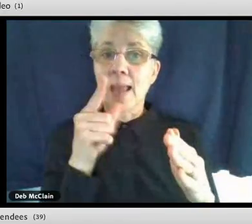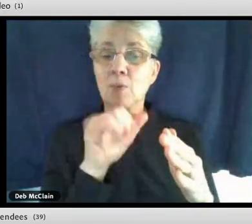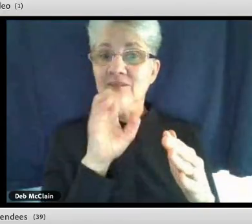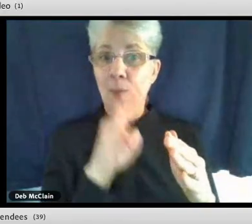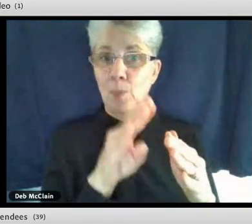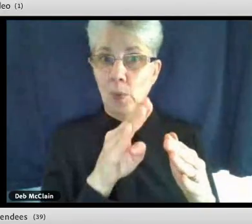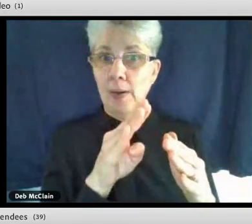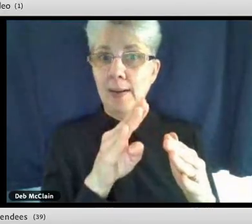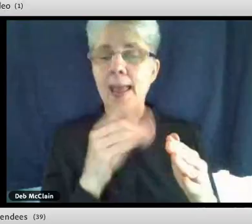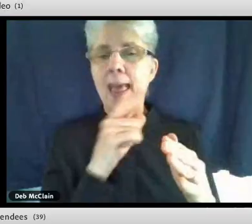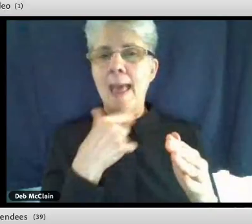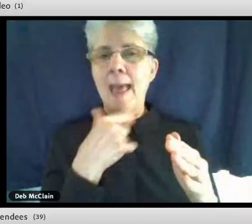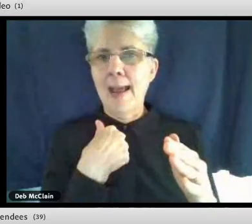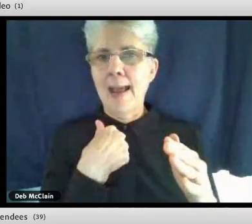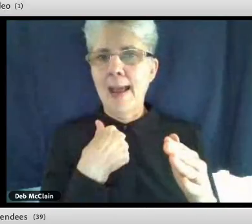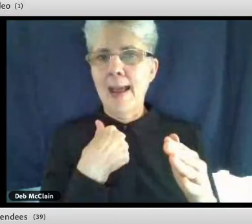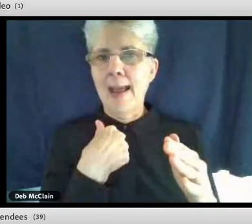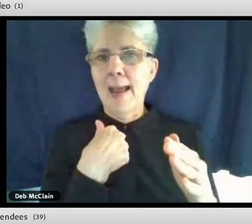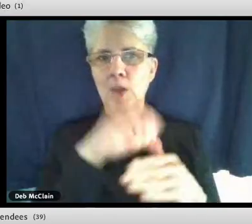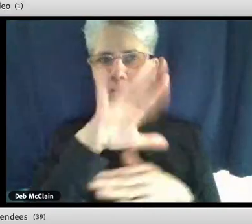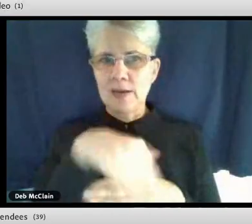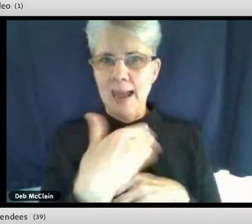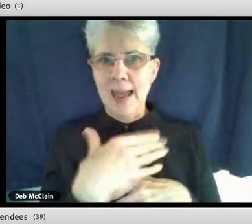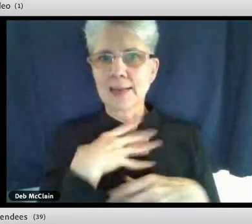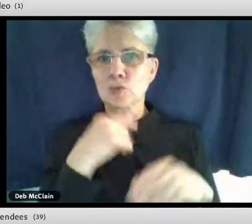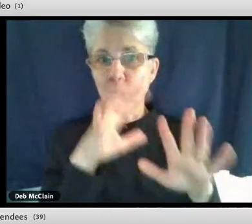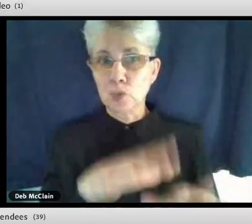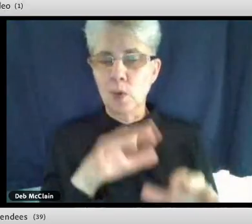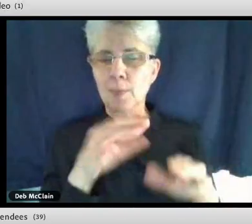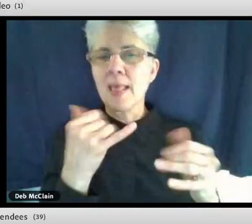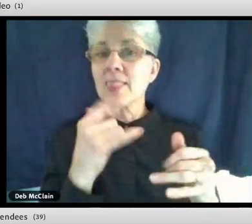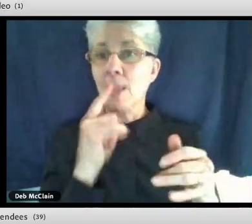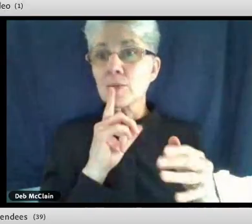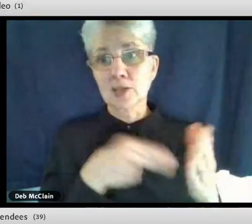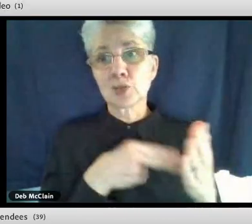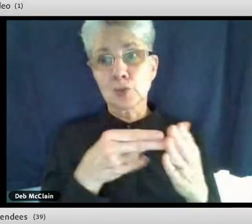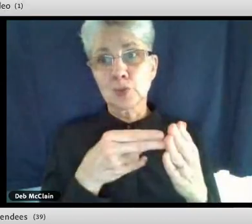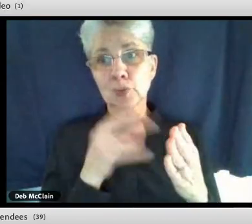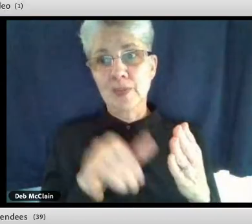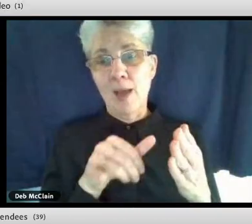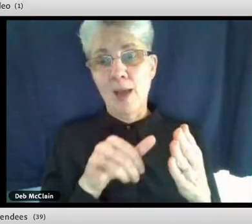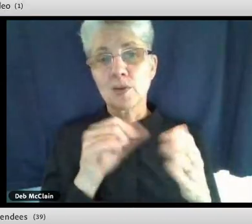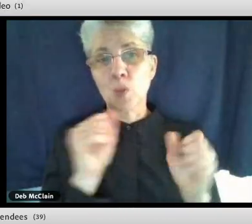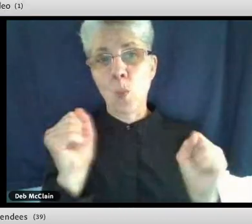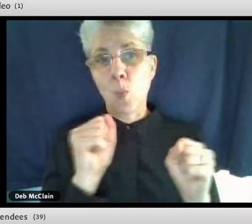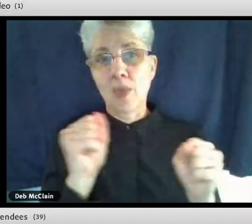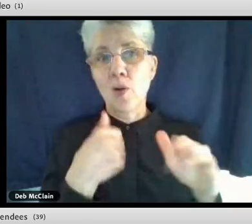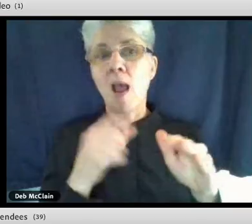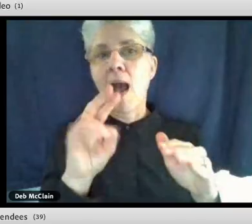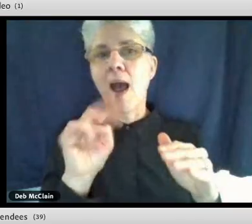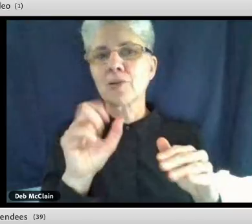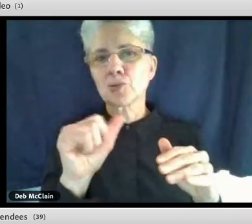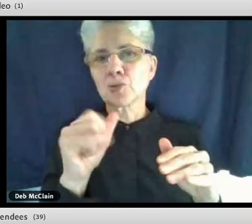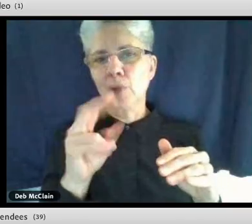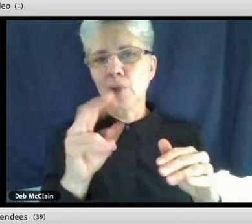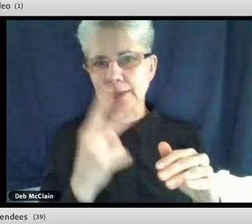So I had posted that I got stuck in the library in February and that I had to spend the night, and that was actually true. This is Weather Underground history.